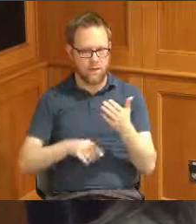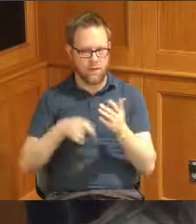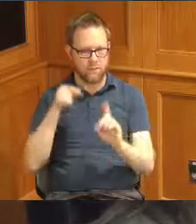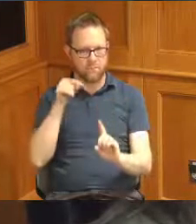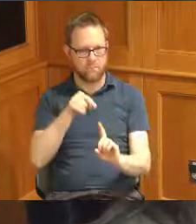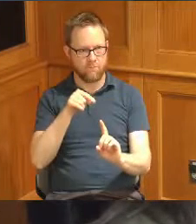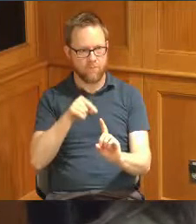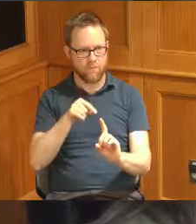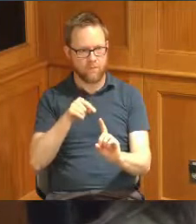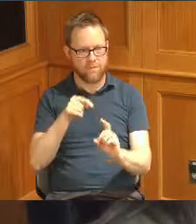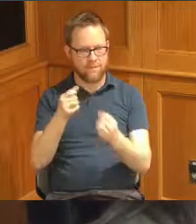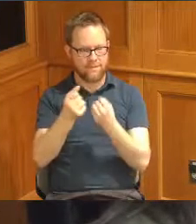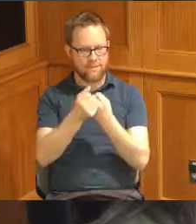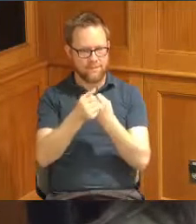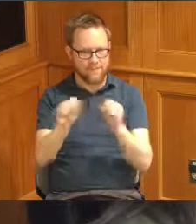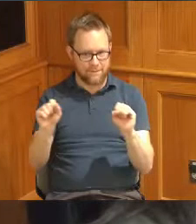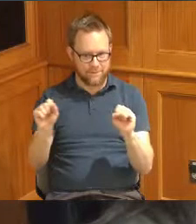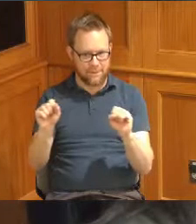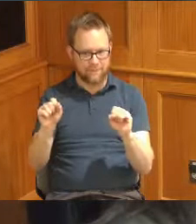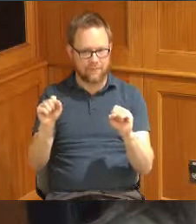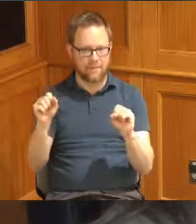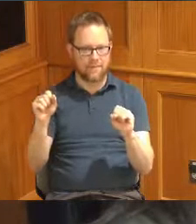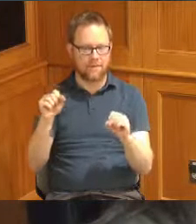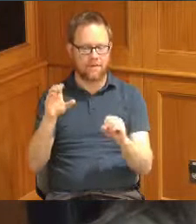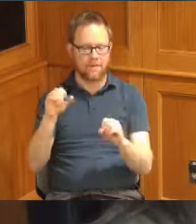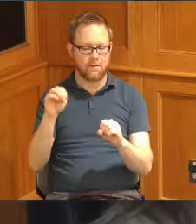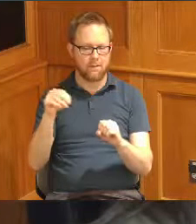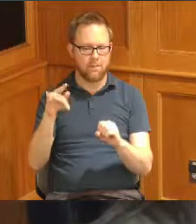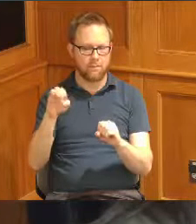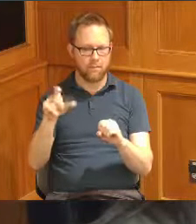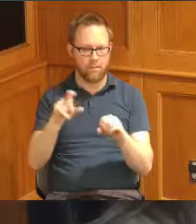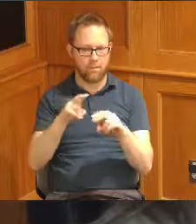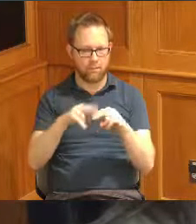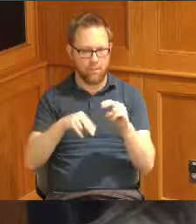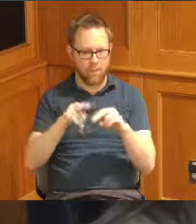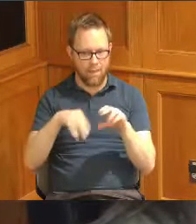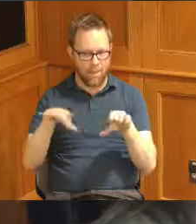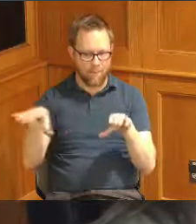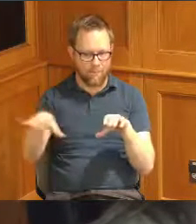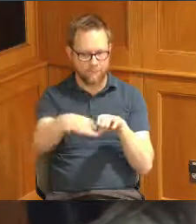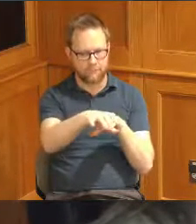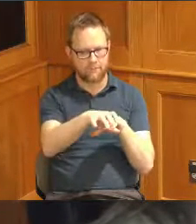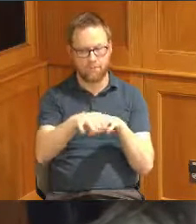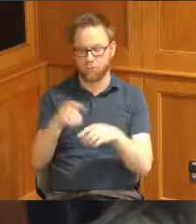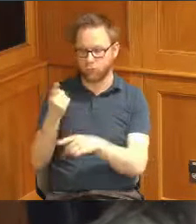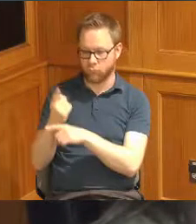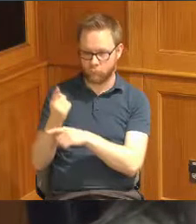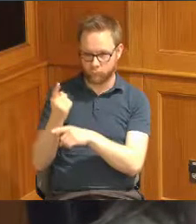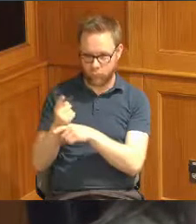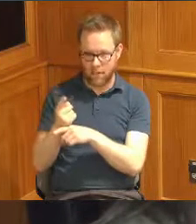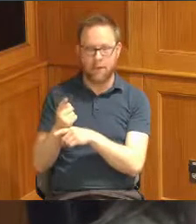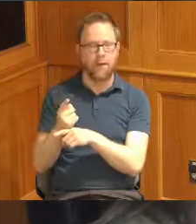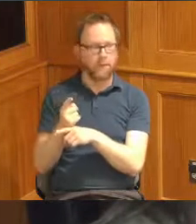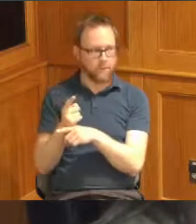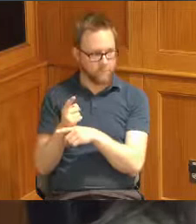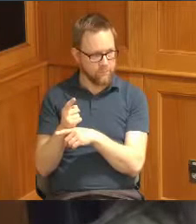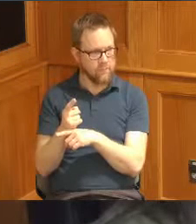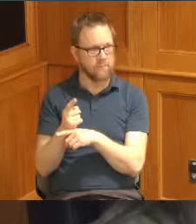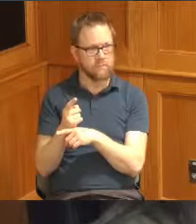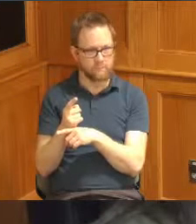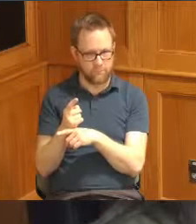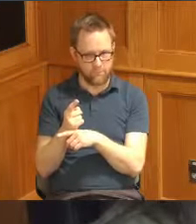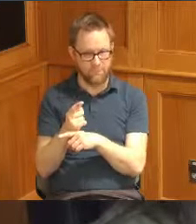safety complex the new safety complex that was correct still trying to find and that is in there